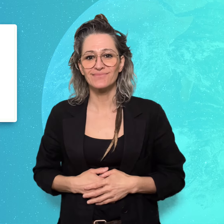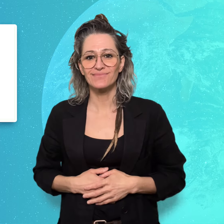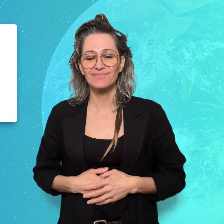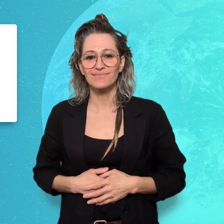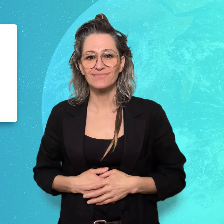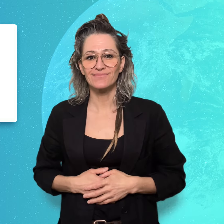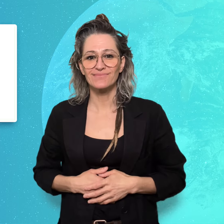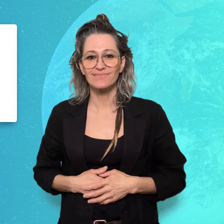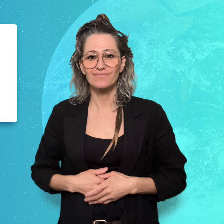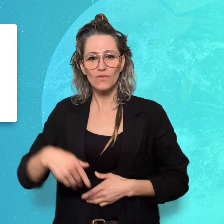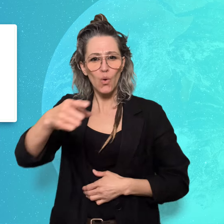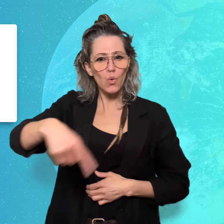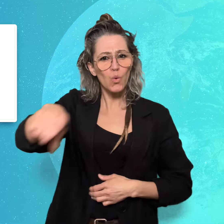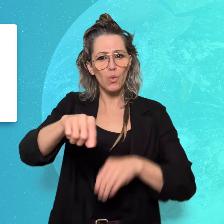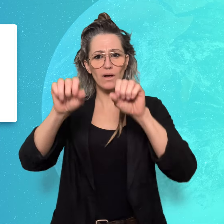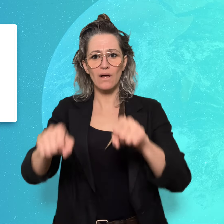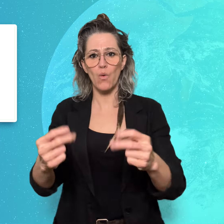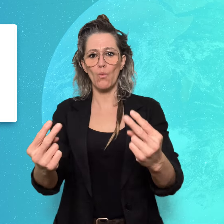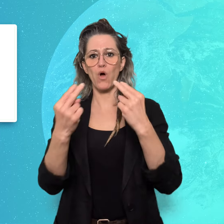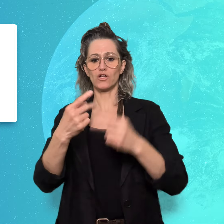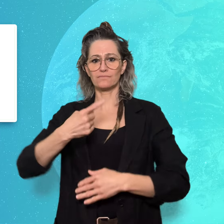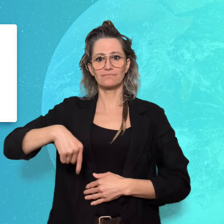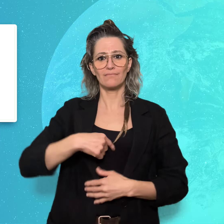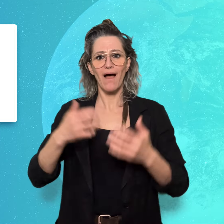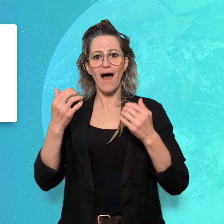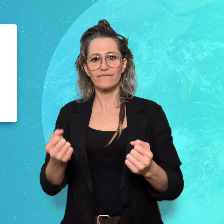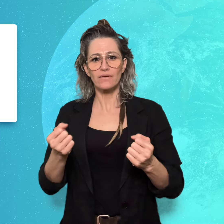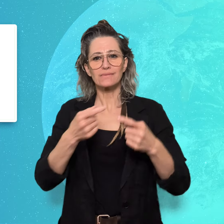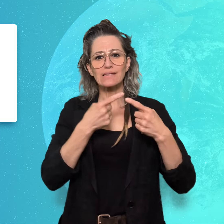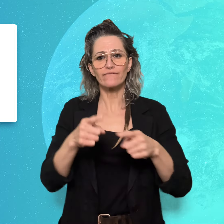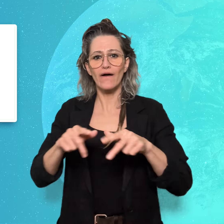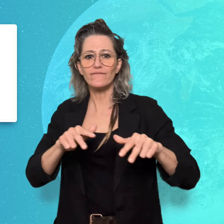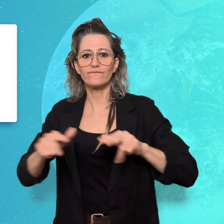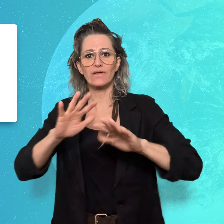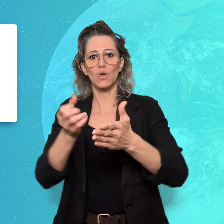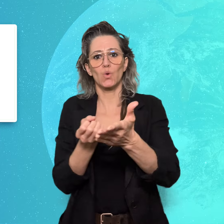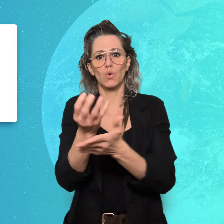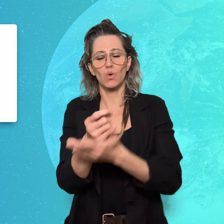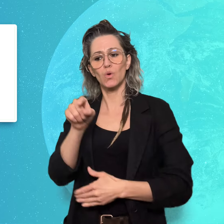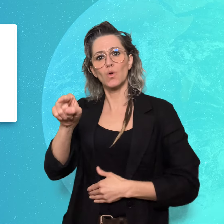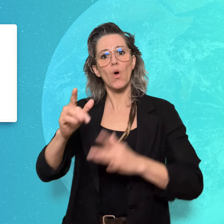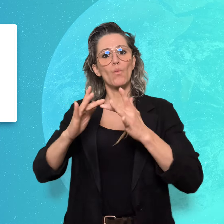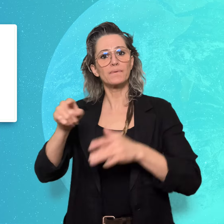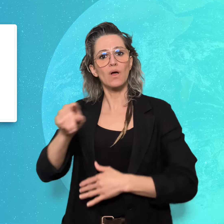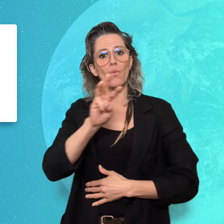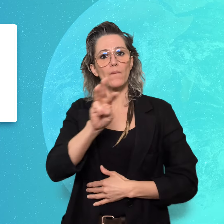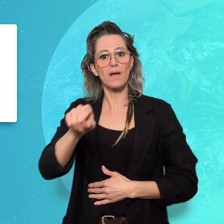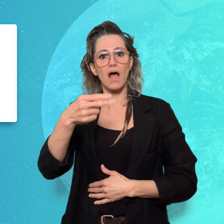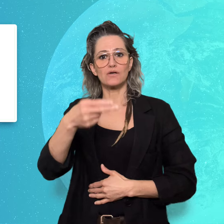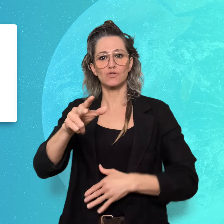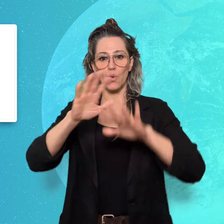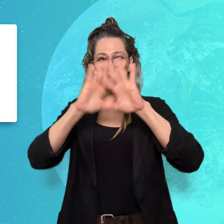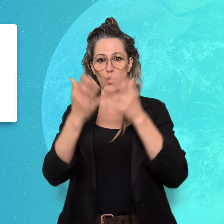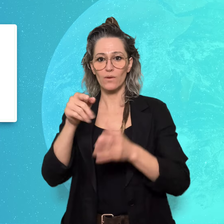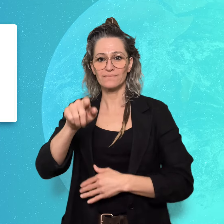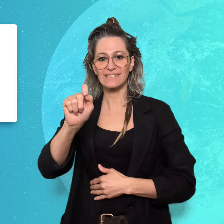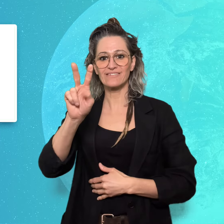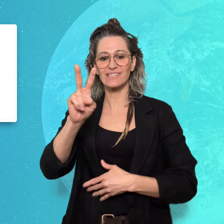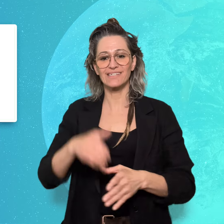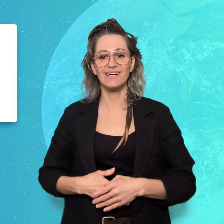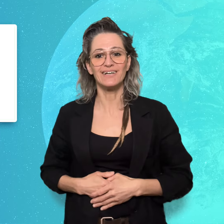You can watch all of our videos at www.h3world.tv.